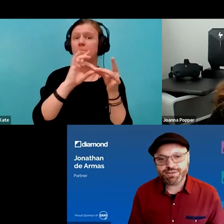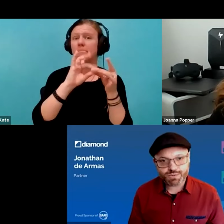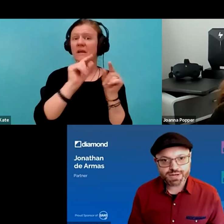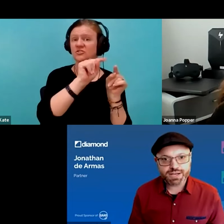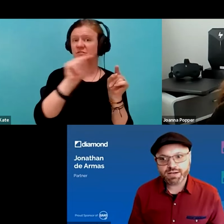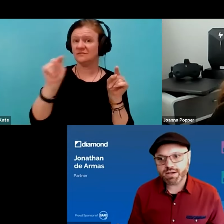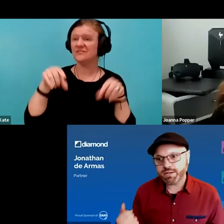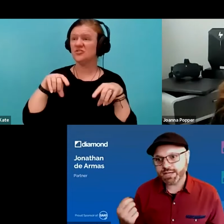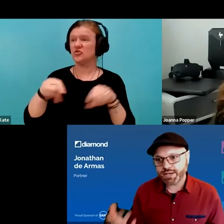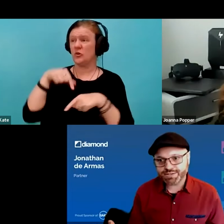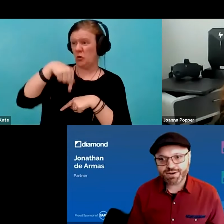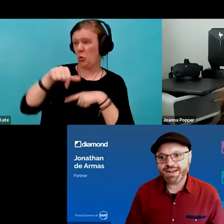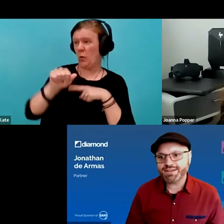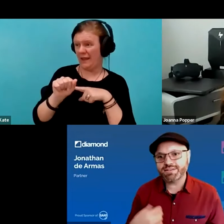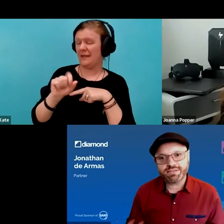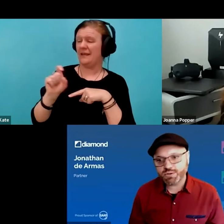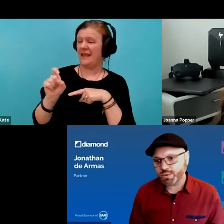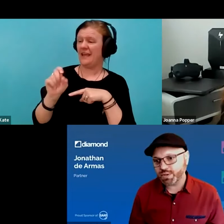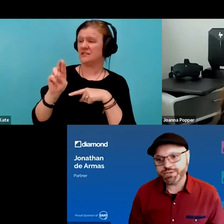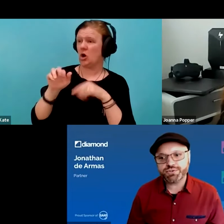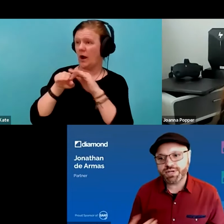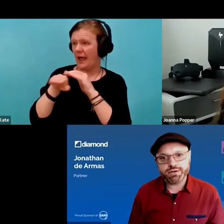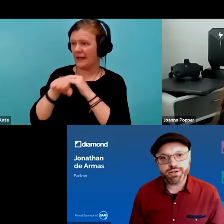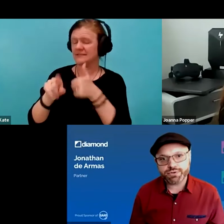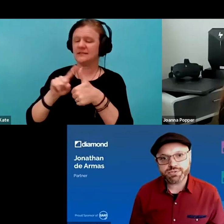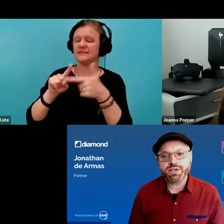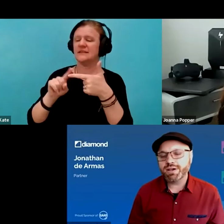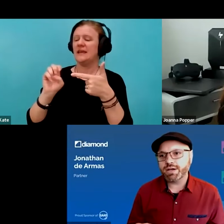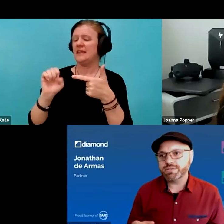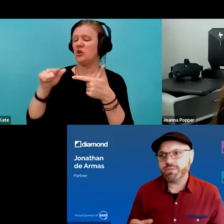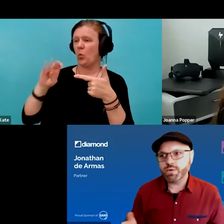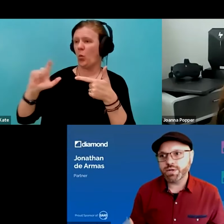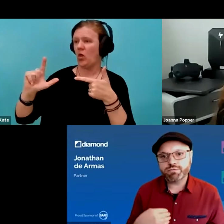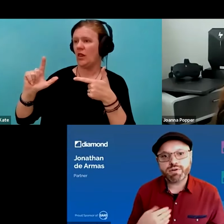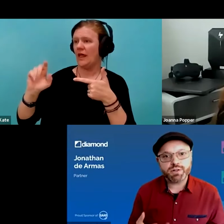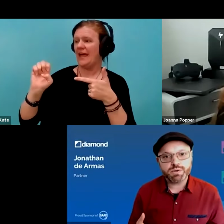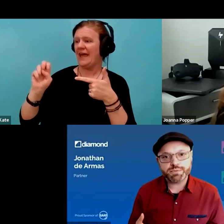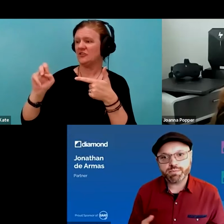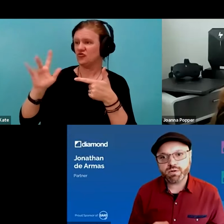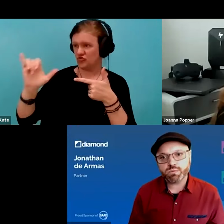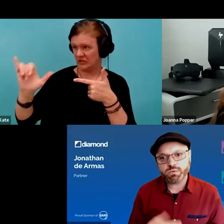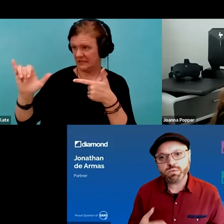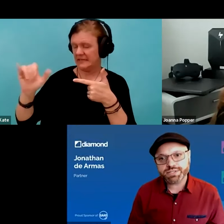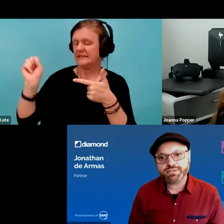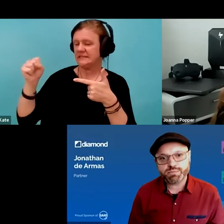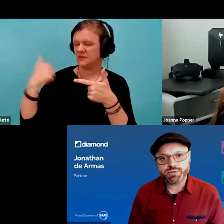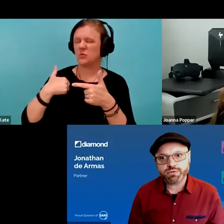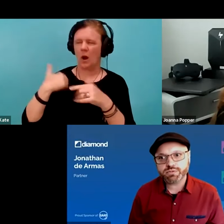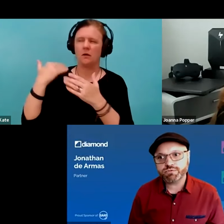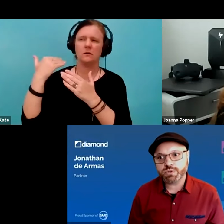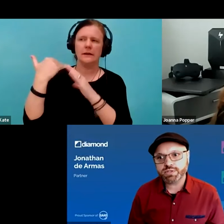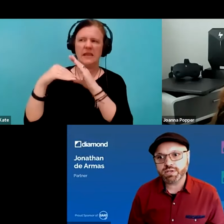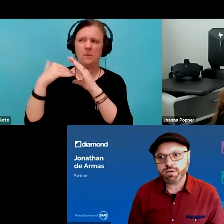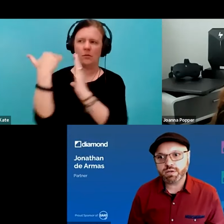Q&A like XR Access equal entry and others. So in our follow up email will list some of those so folks can